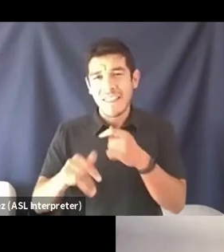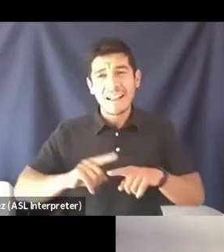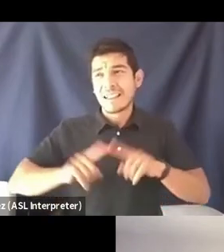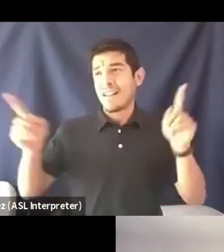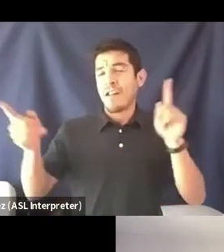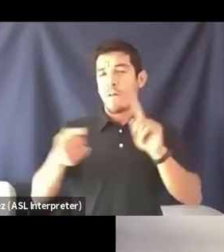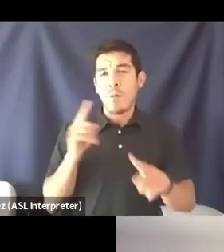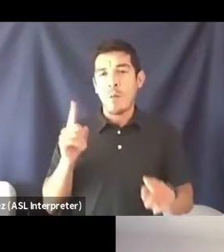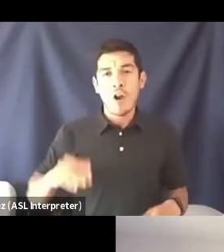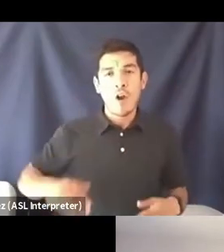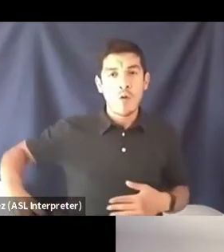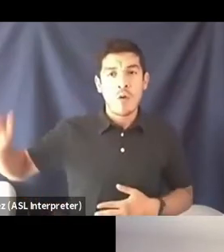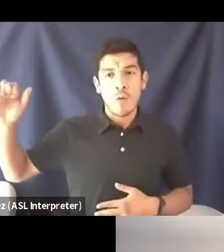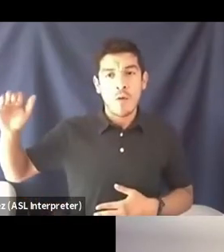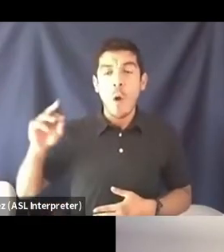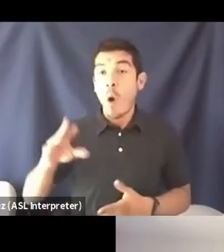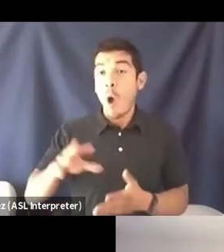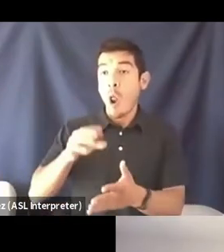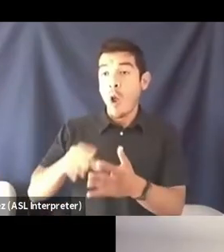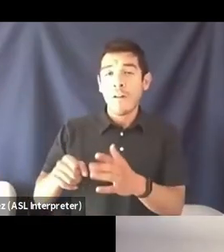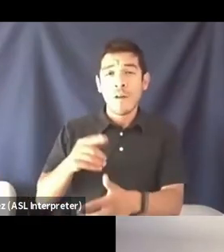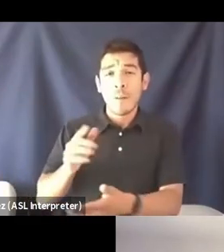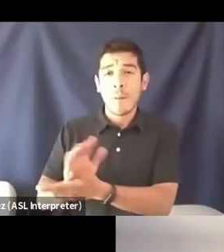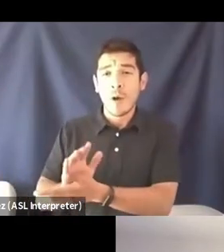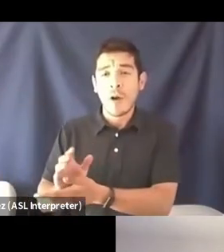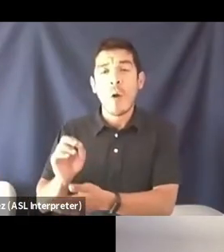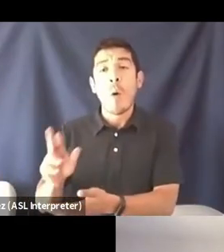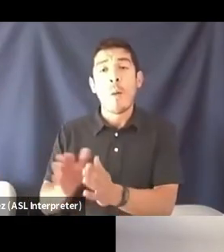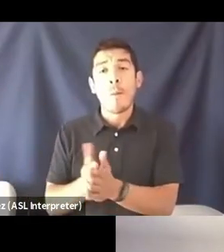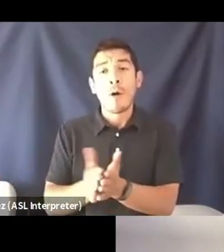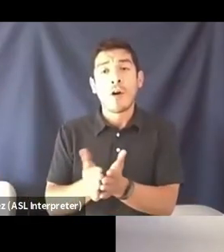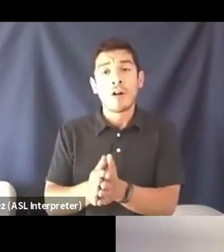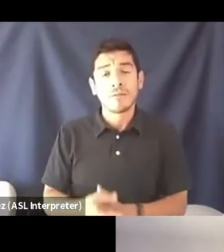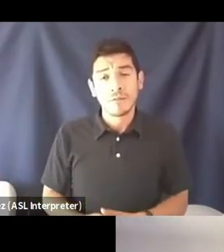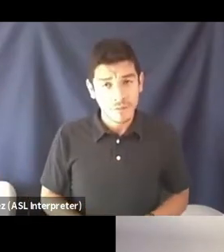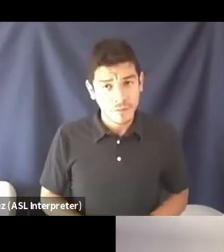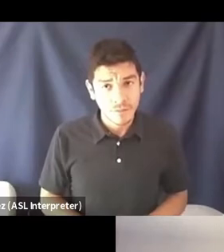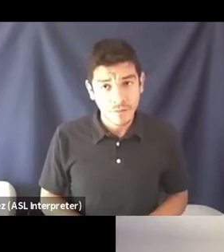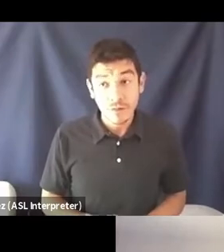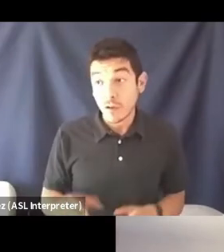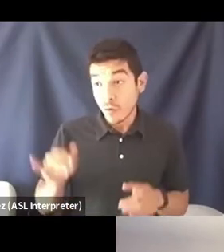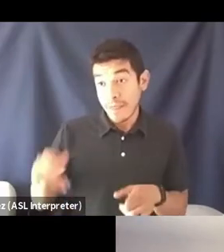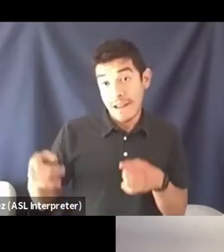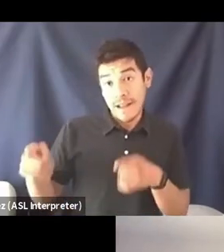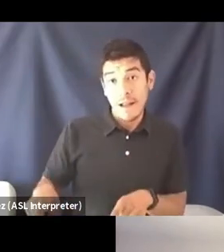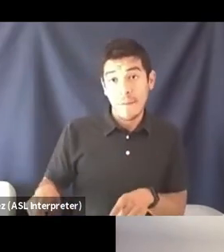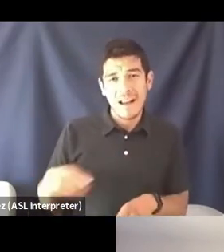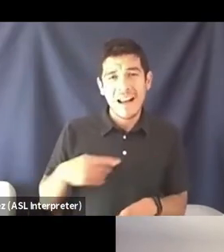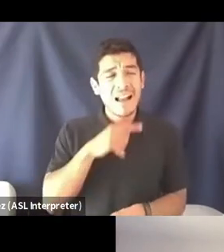from textbook or movies. So that could happen. And I definitely think our life and our knowledge